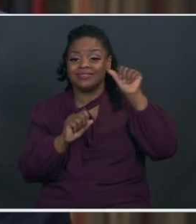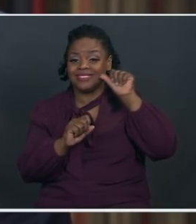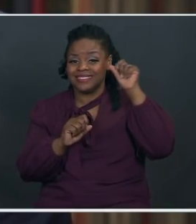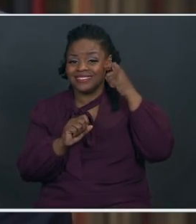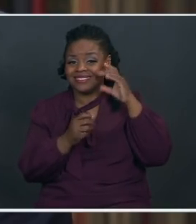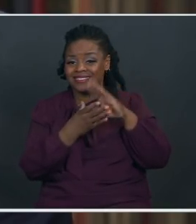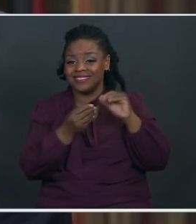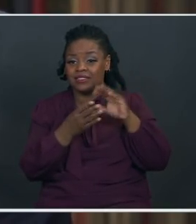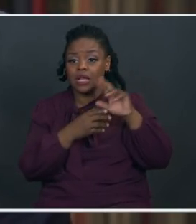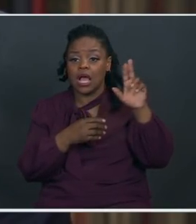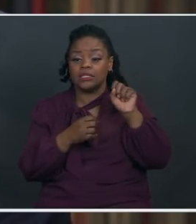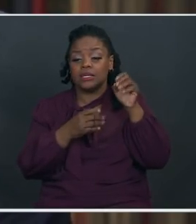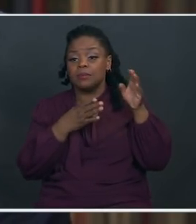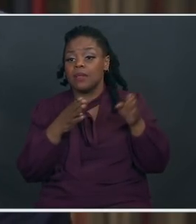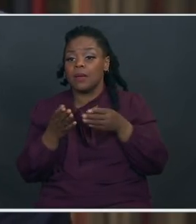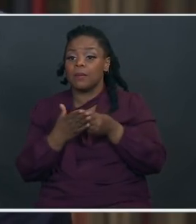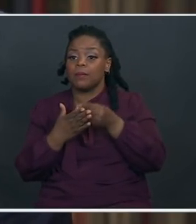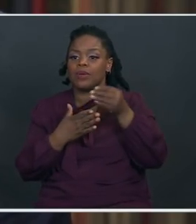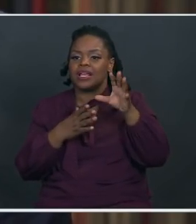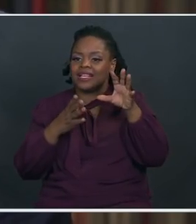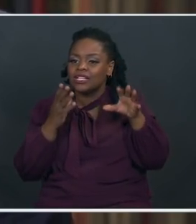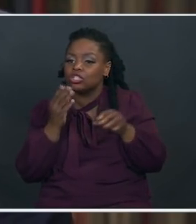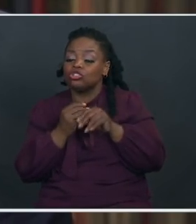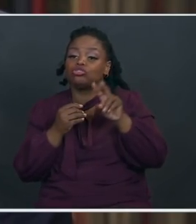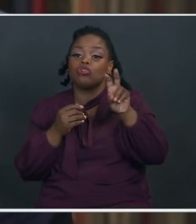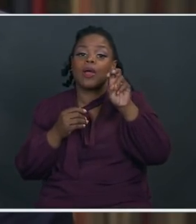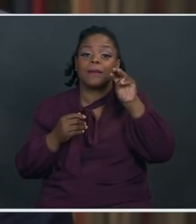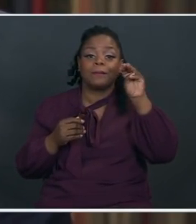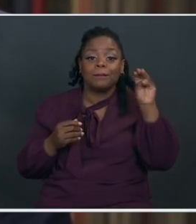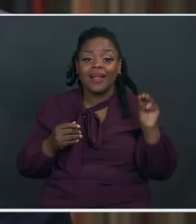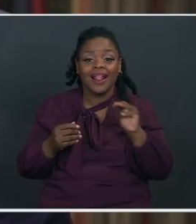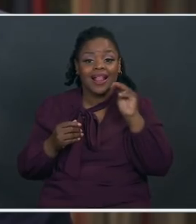an additional 200 million doses from Moderna and Pfizer